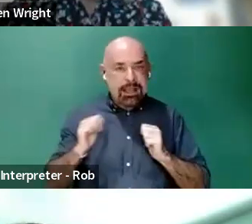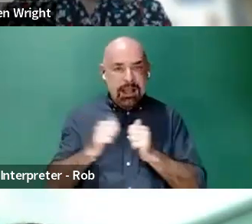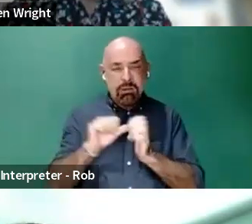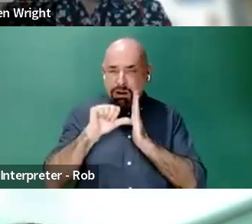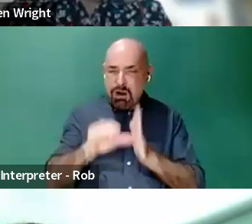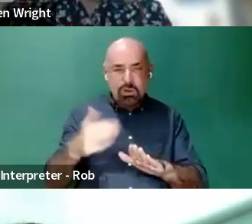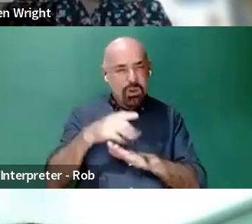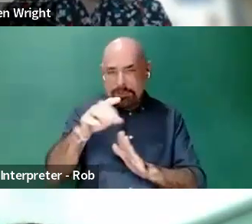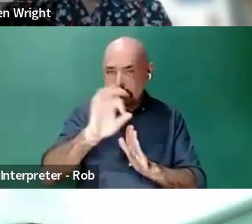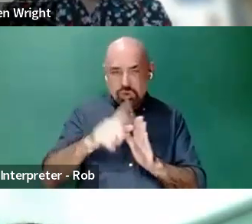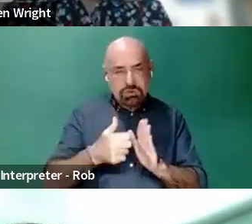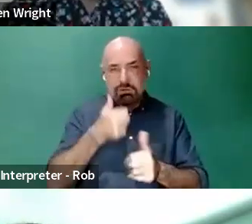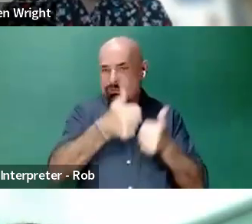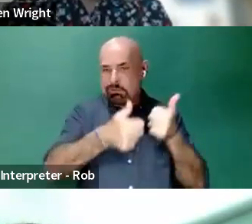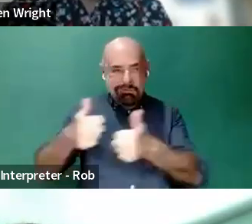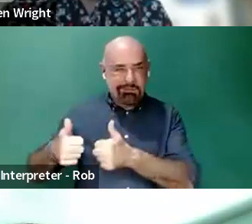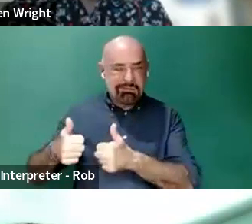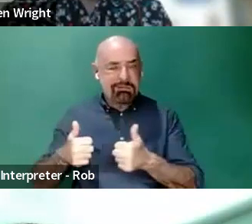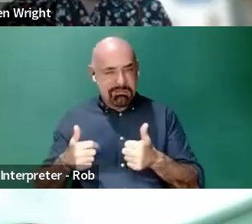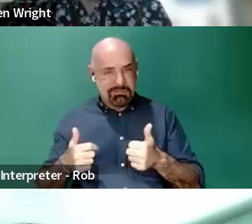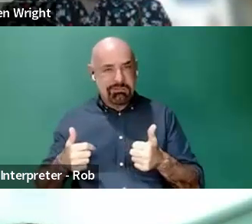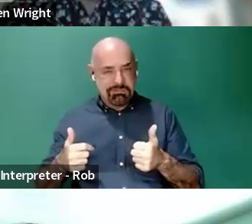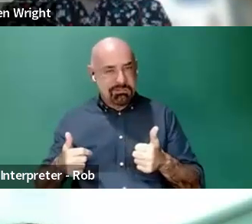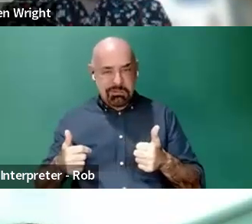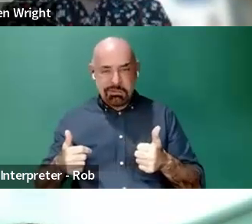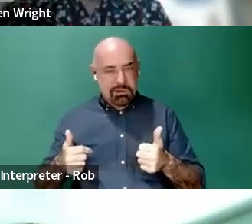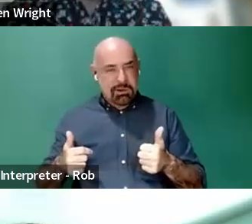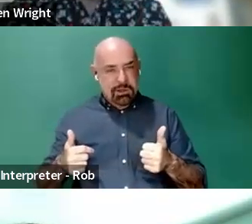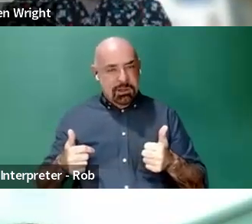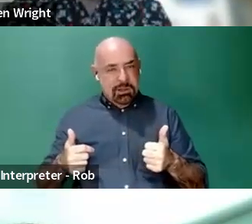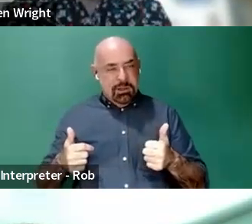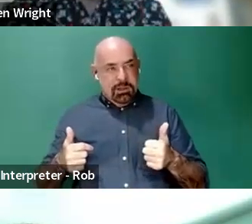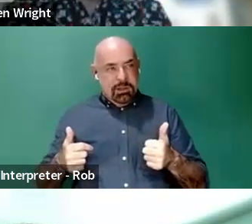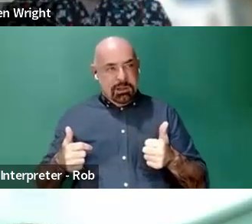I think you're echoing what we all feel. It's been a trial of love and beyond,